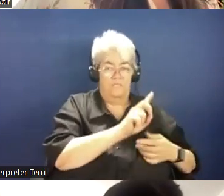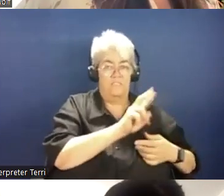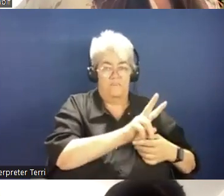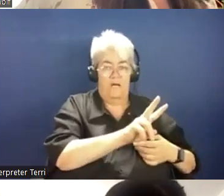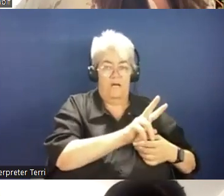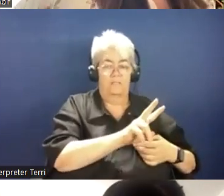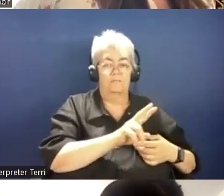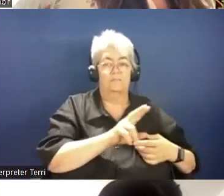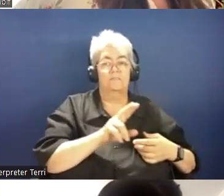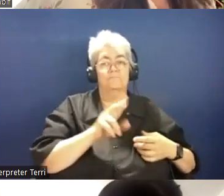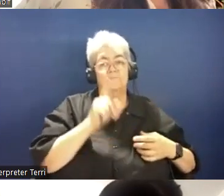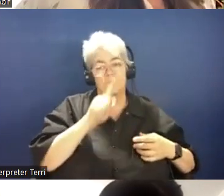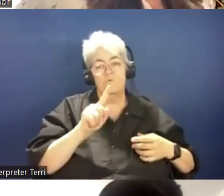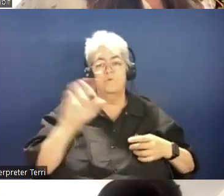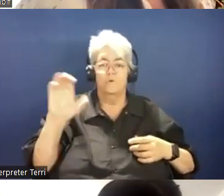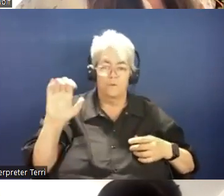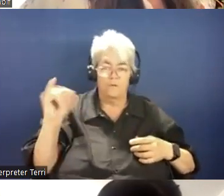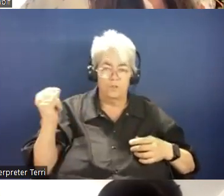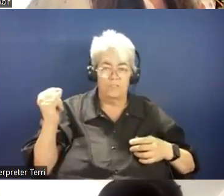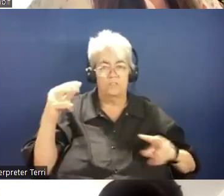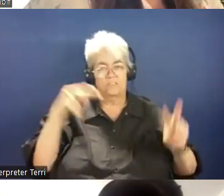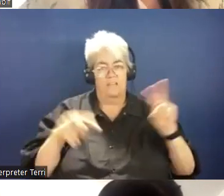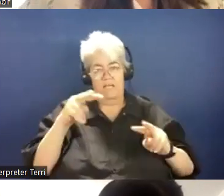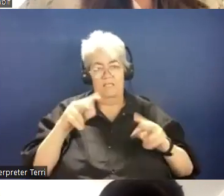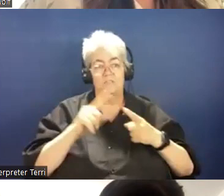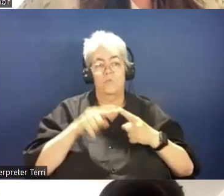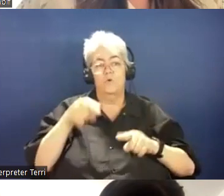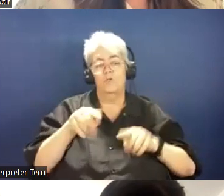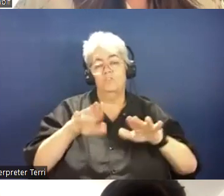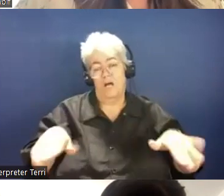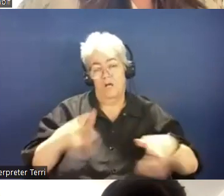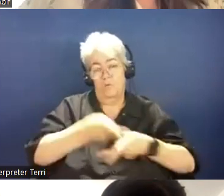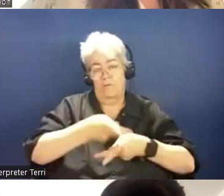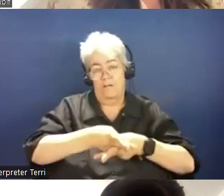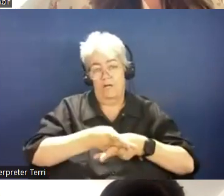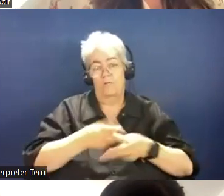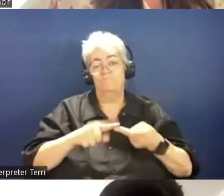through criminal justice lens, were child welfare and child custody bills.